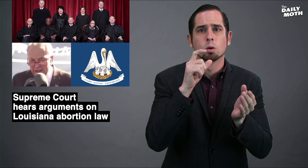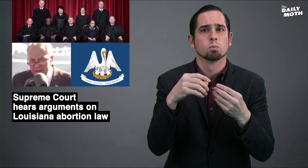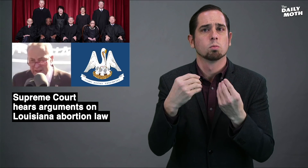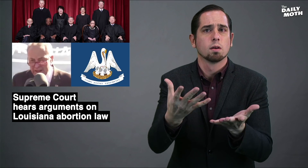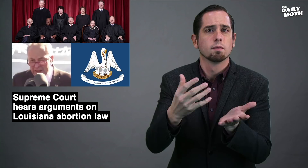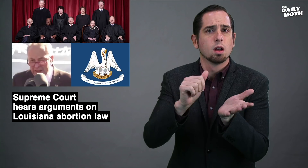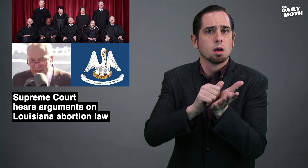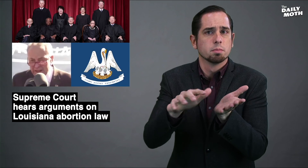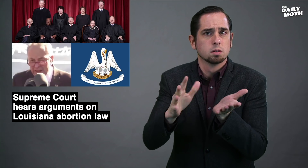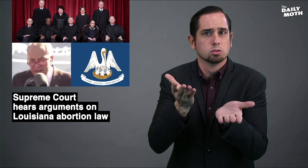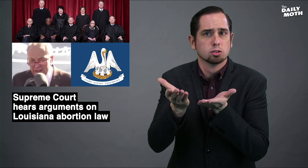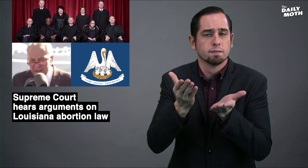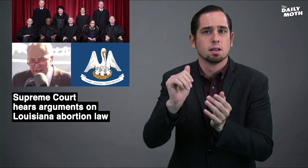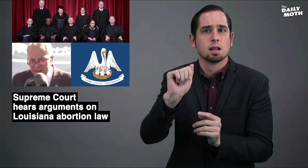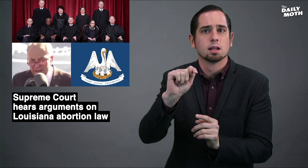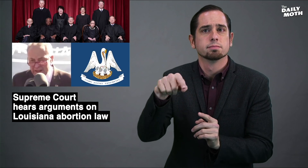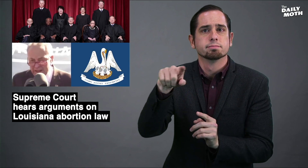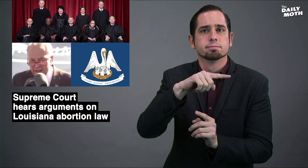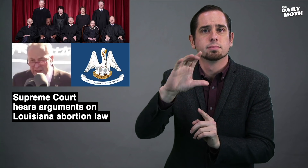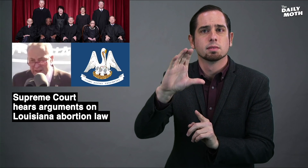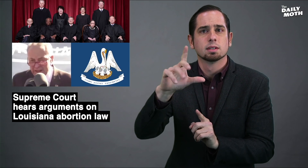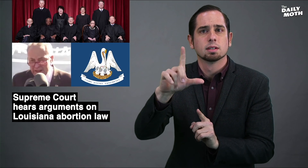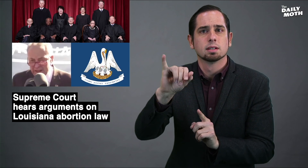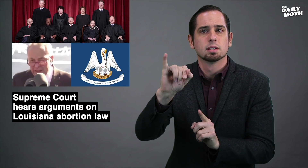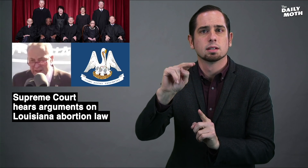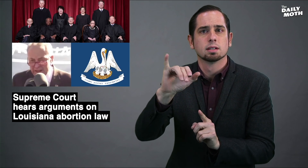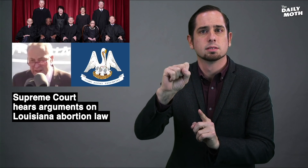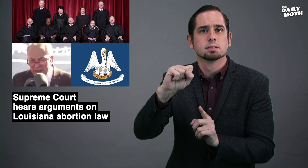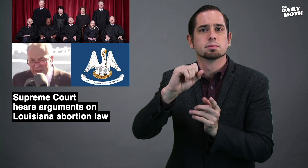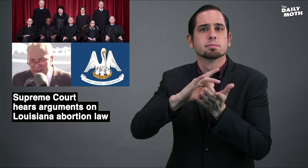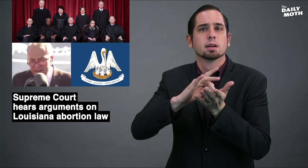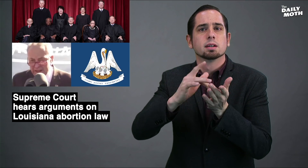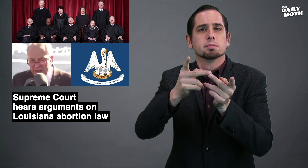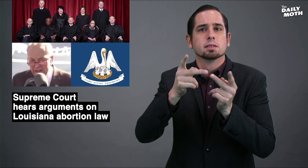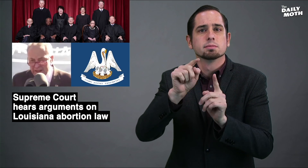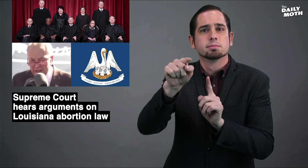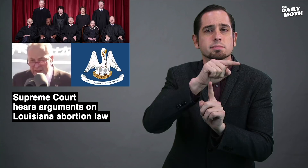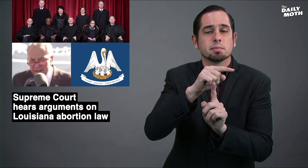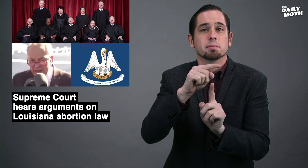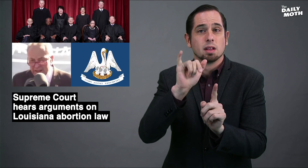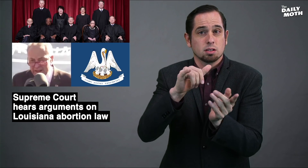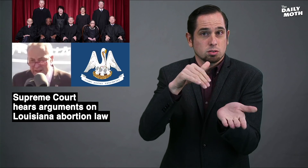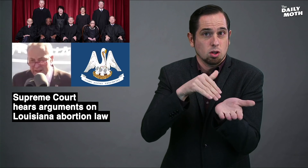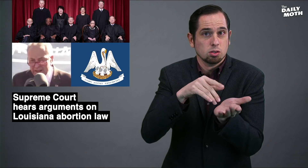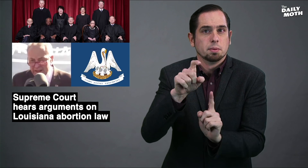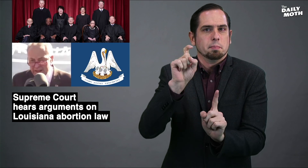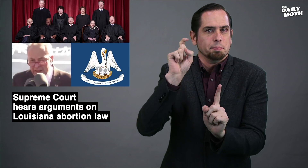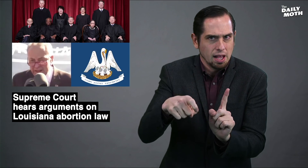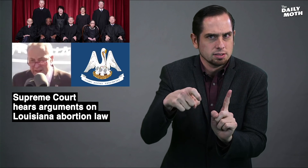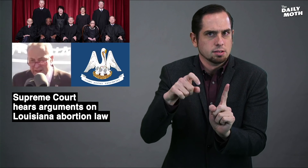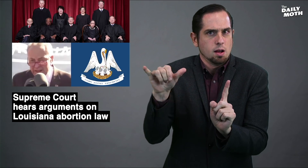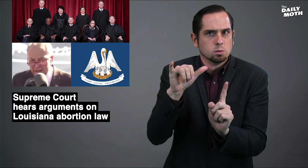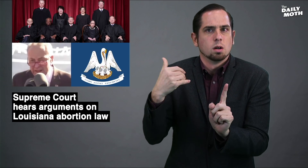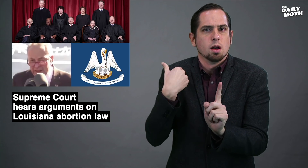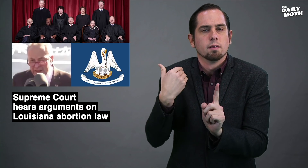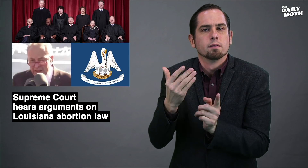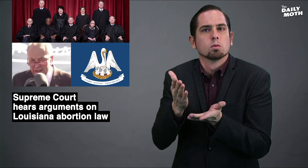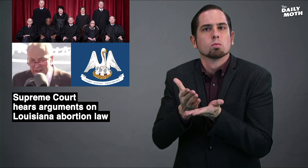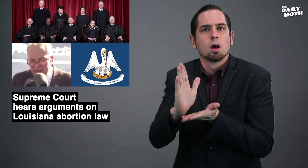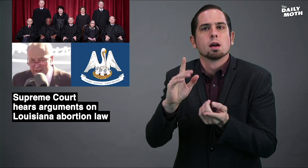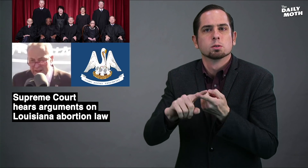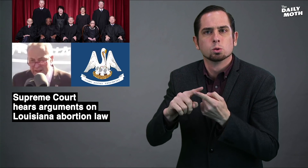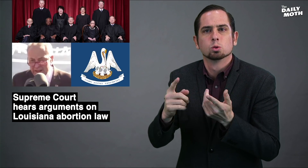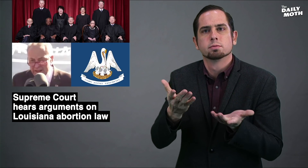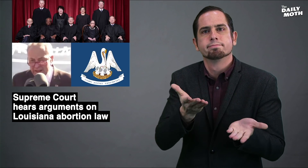who provide abortion services at clinics to have the right to